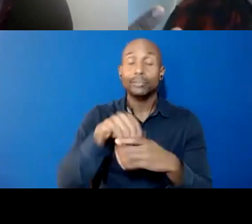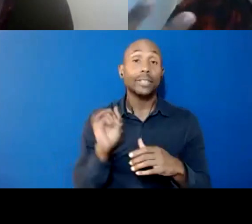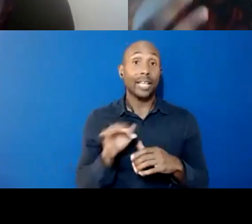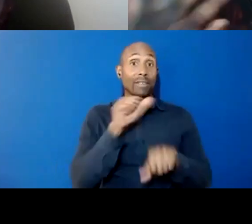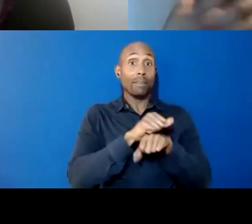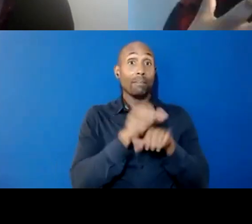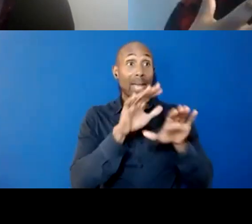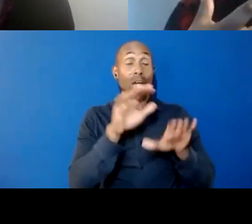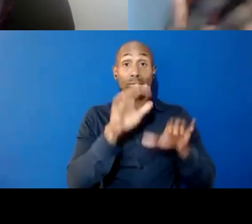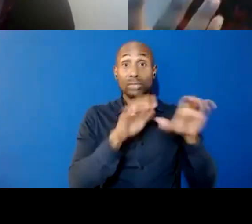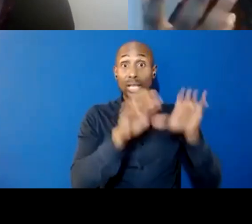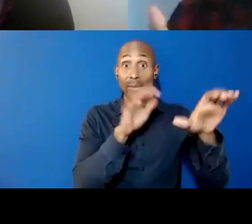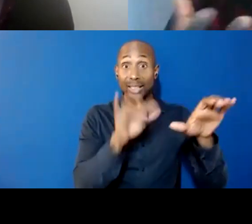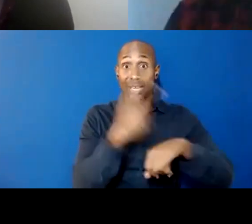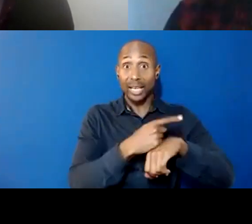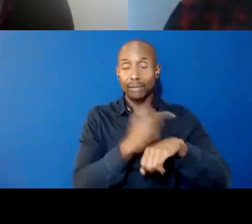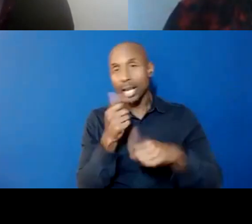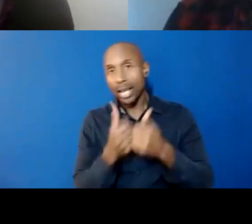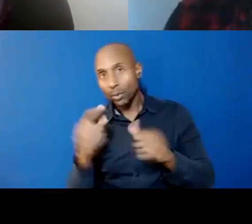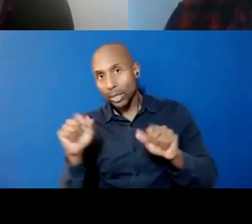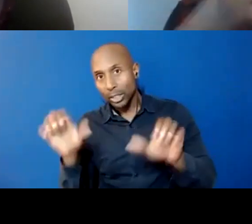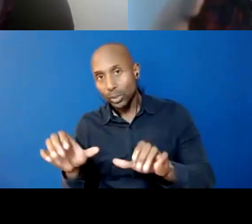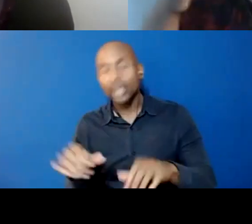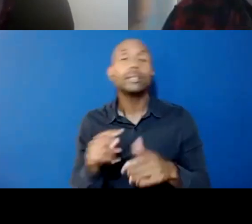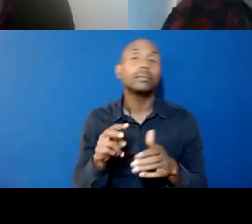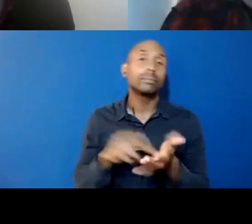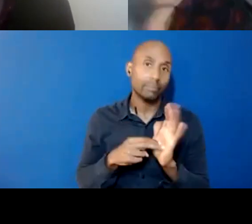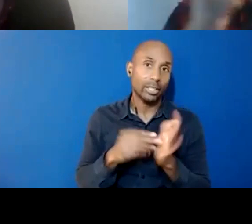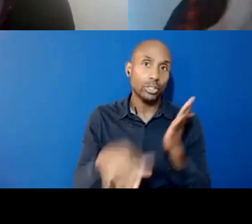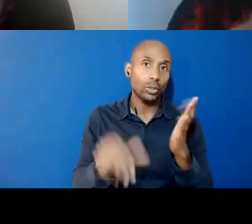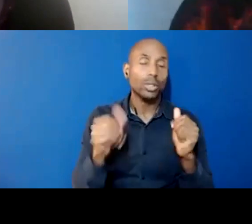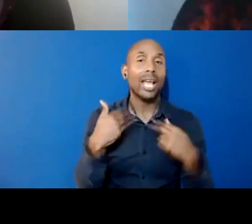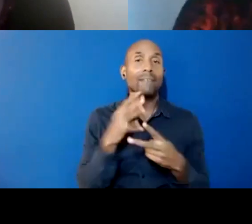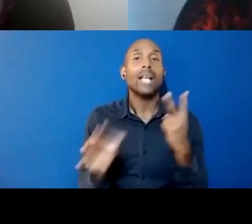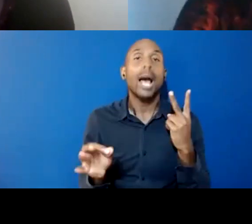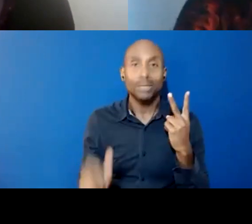That gave the students an option if they wanted to do that or do the alternative with the